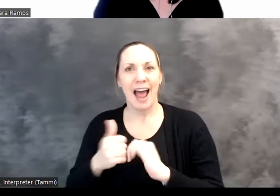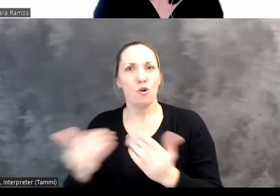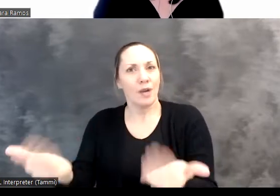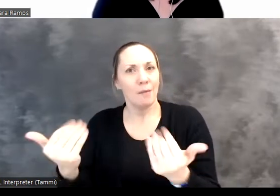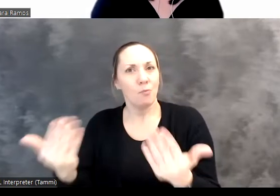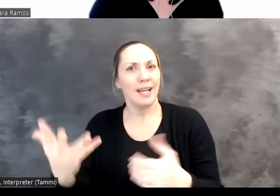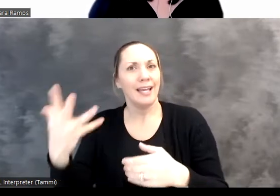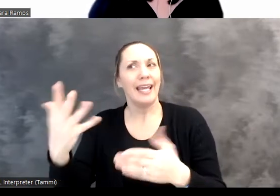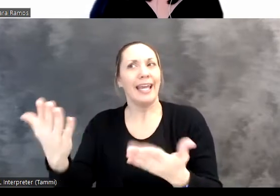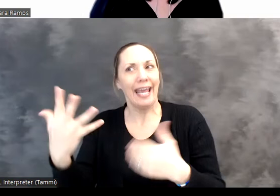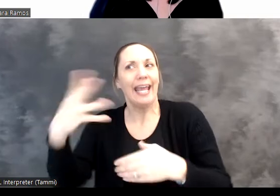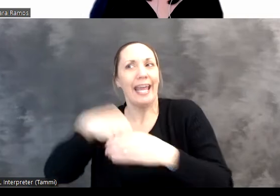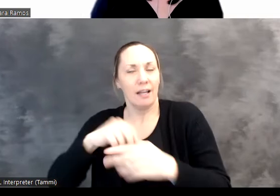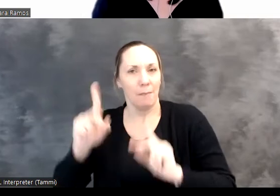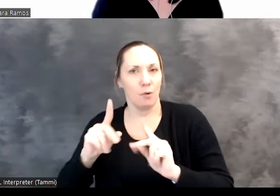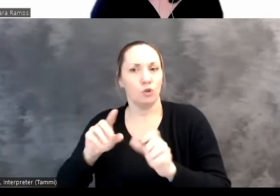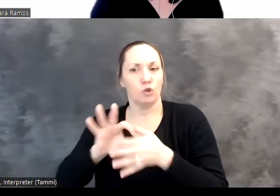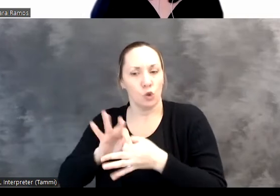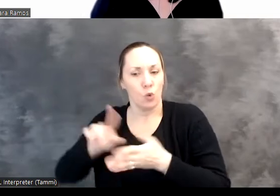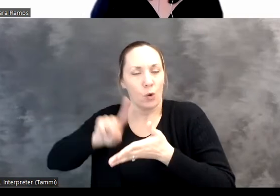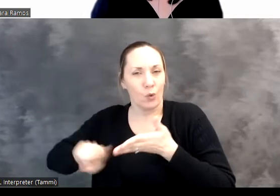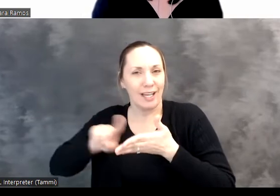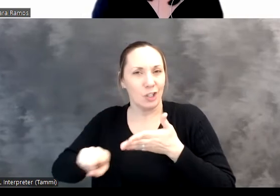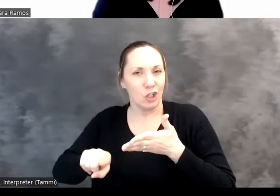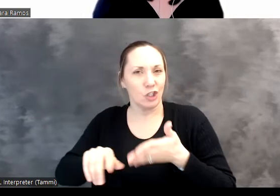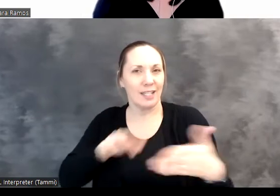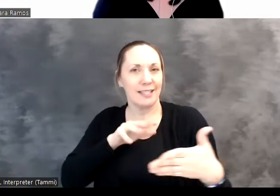Persons with Disabilities but they also stop at discussion people will